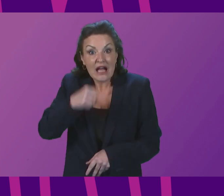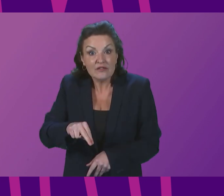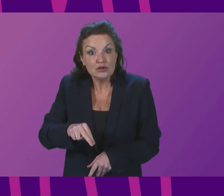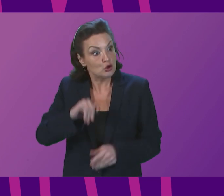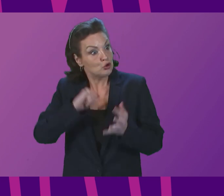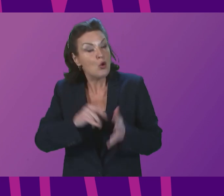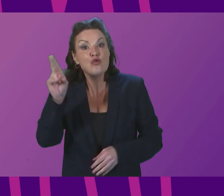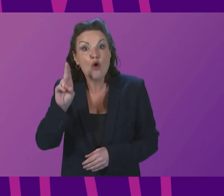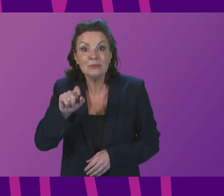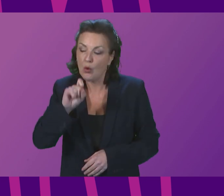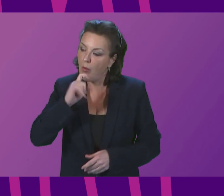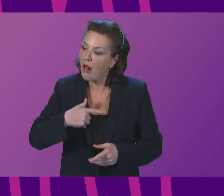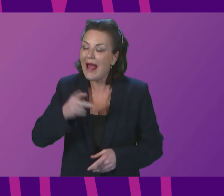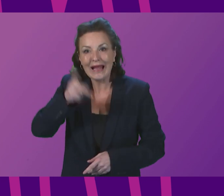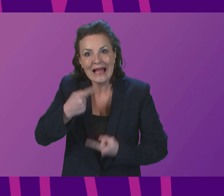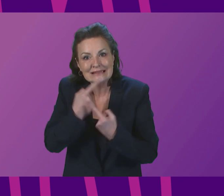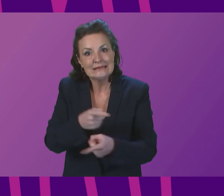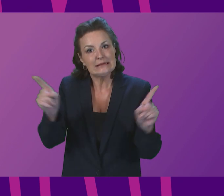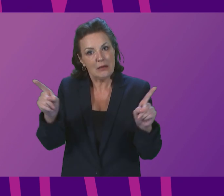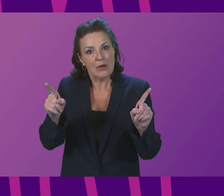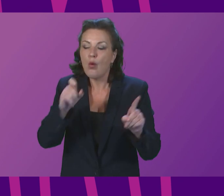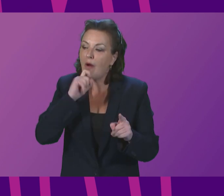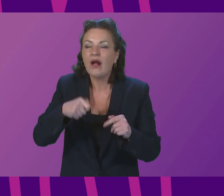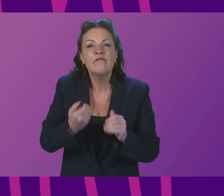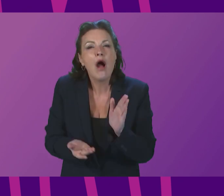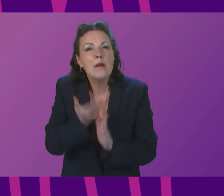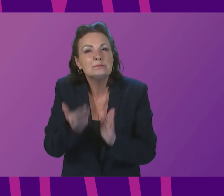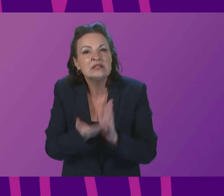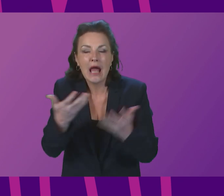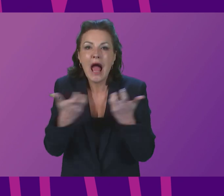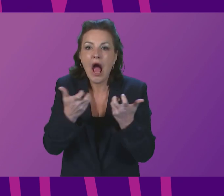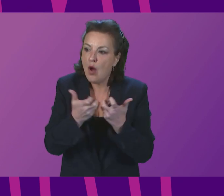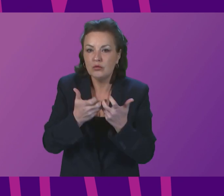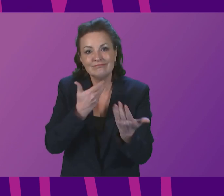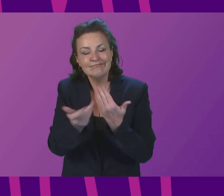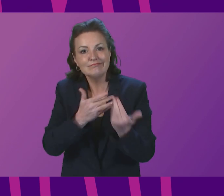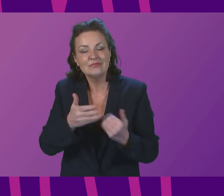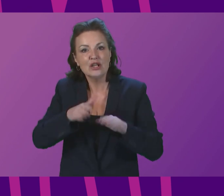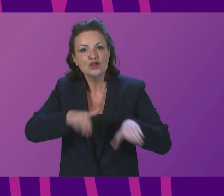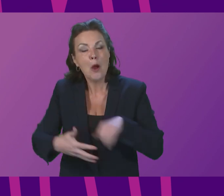will deliver a statement accompanying our updated tackling child poverty delivery plan,